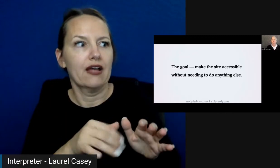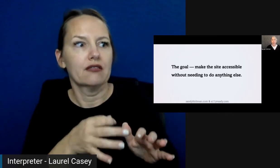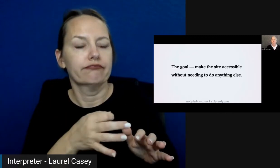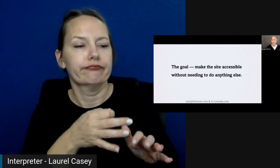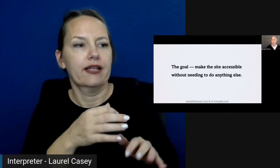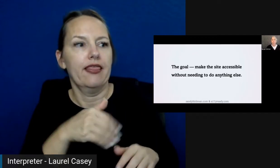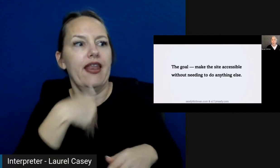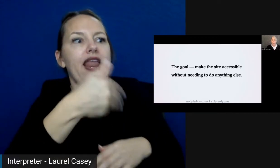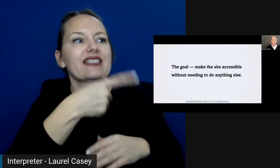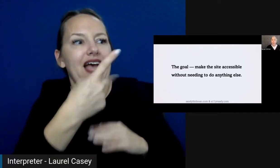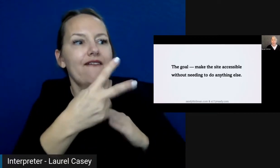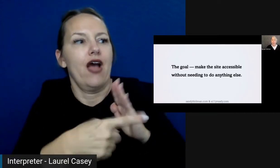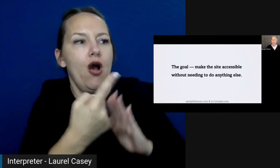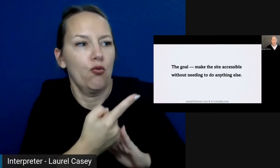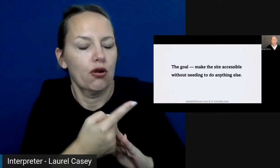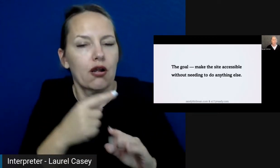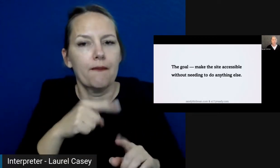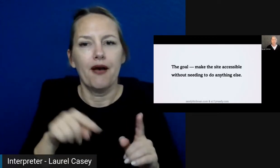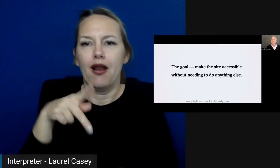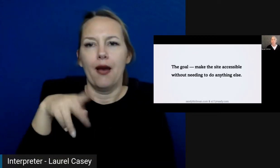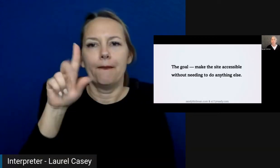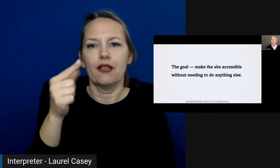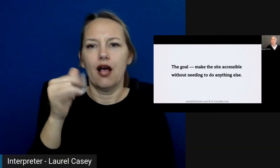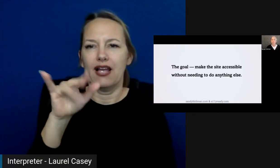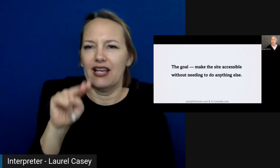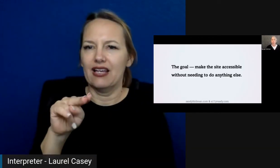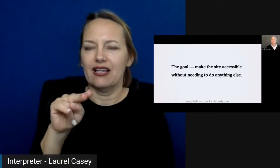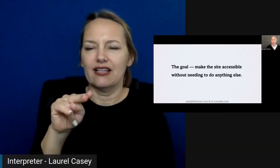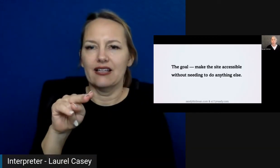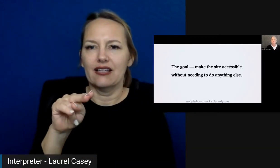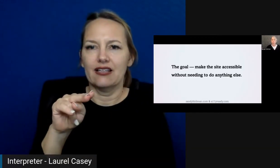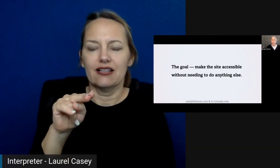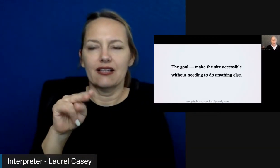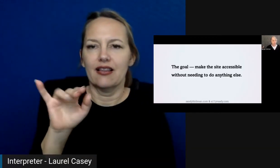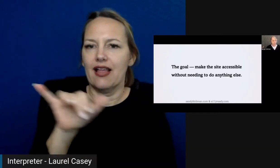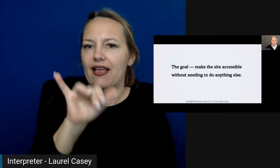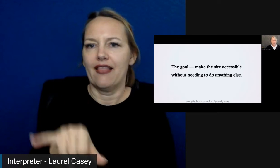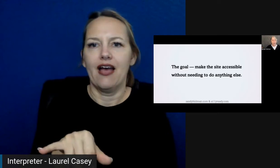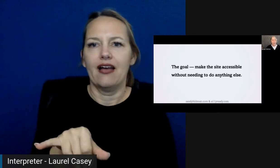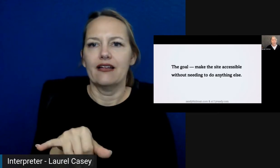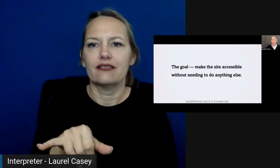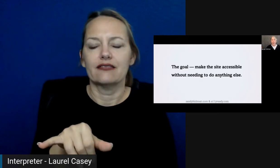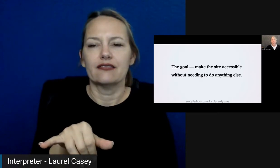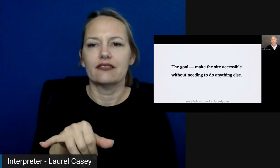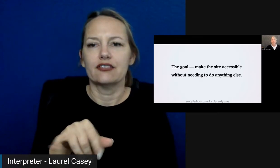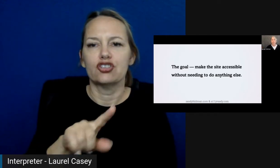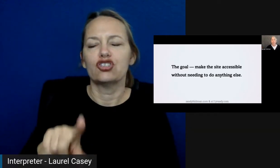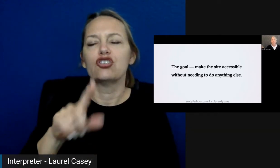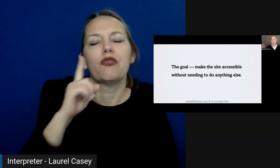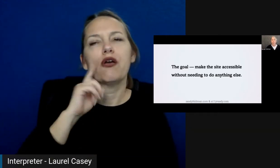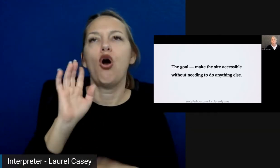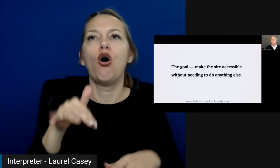And a plug-in like that is going to look so tempting. Oh my gosh, I just install it and activate it and boom,